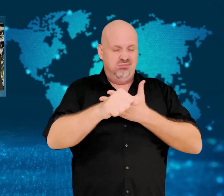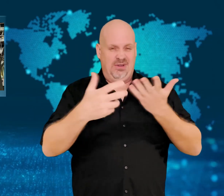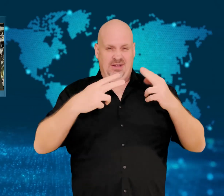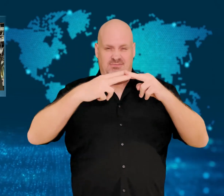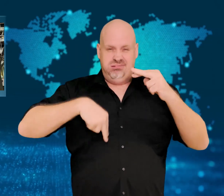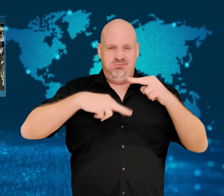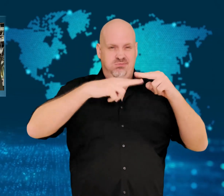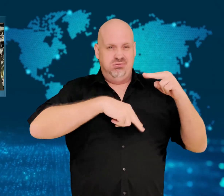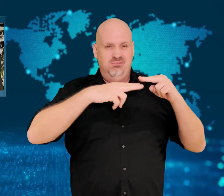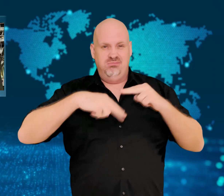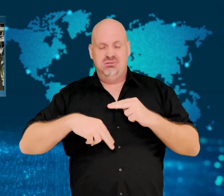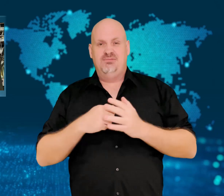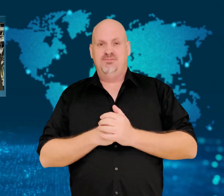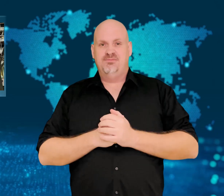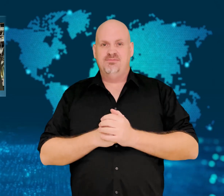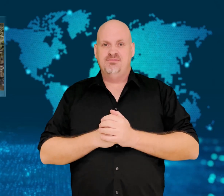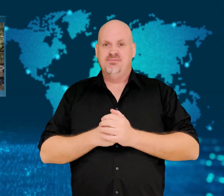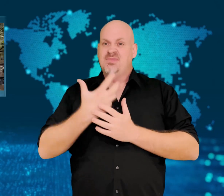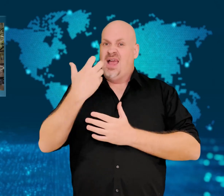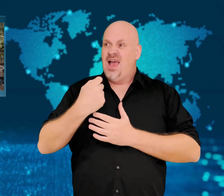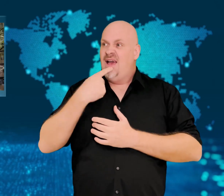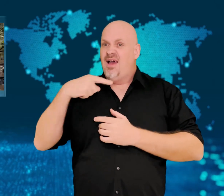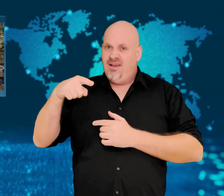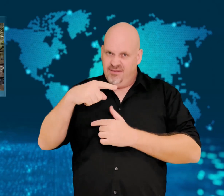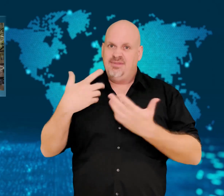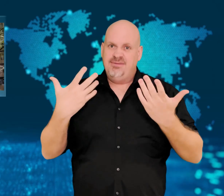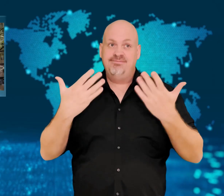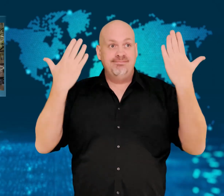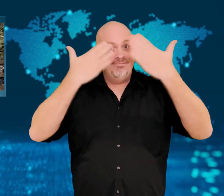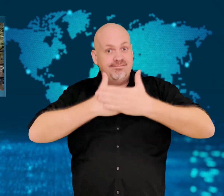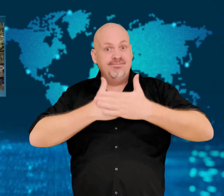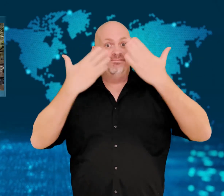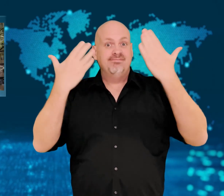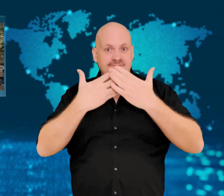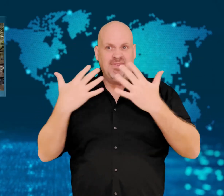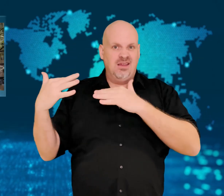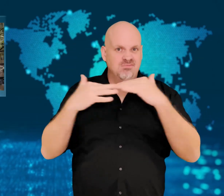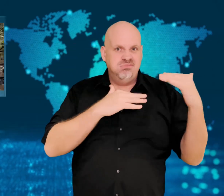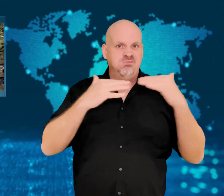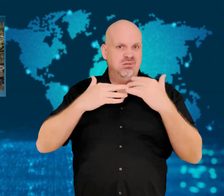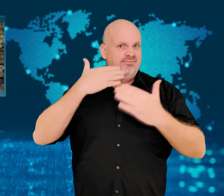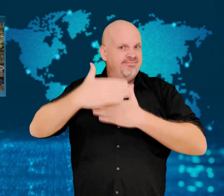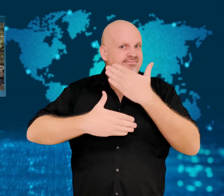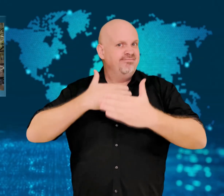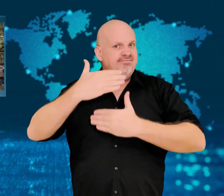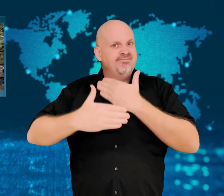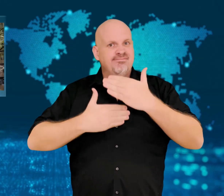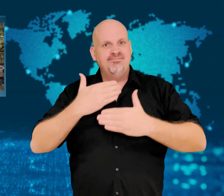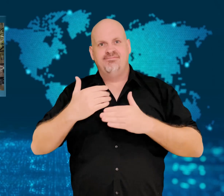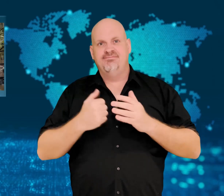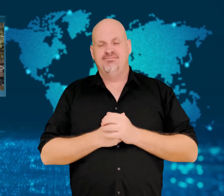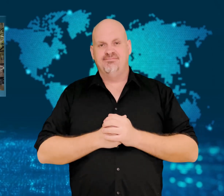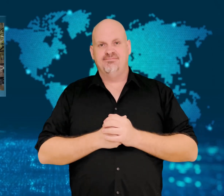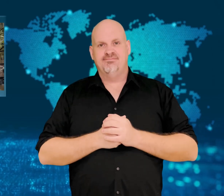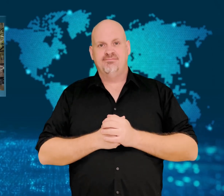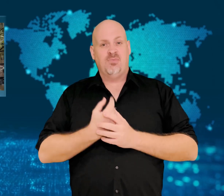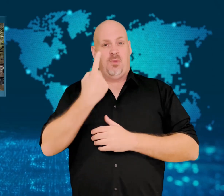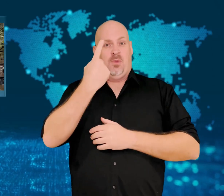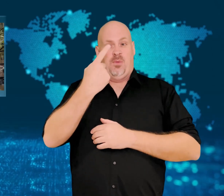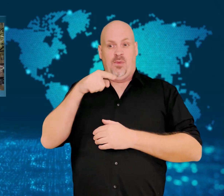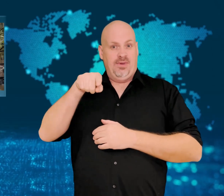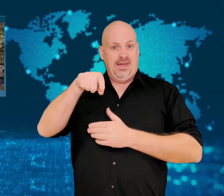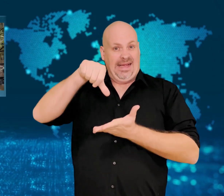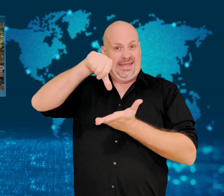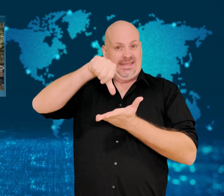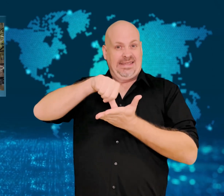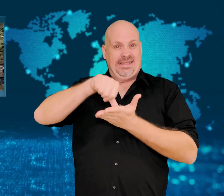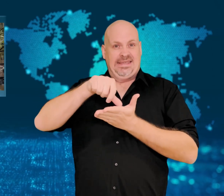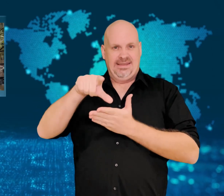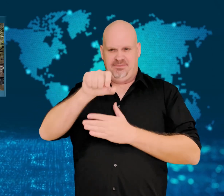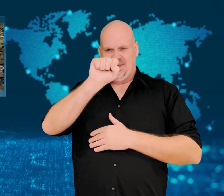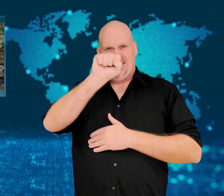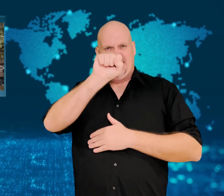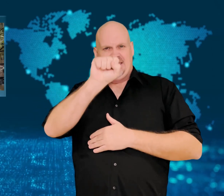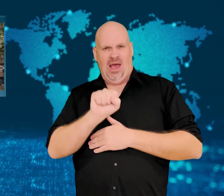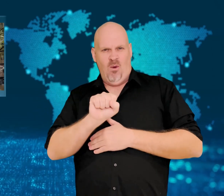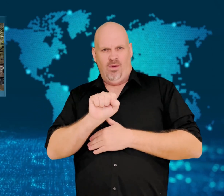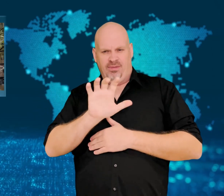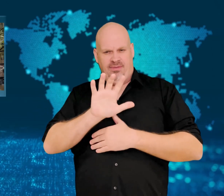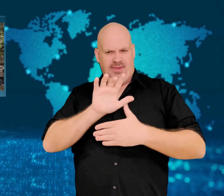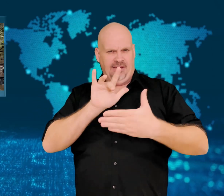There are still reports of fighting "day and night."